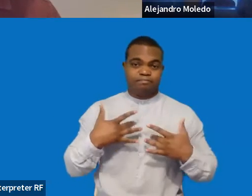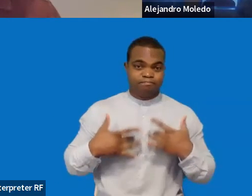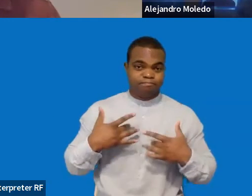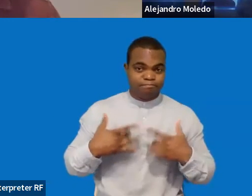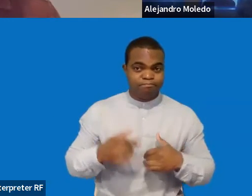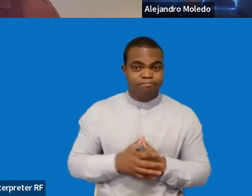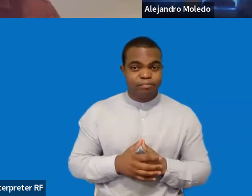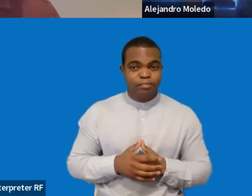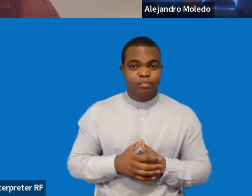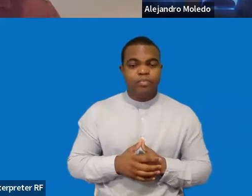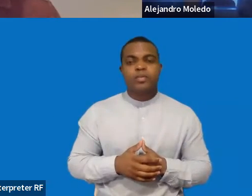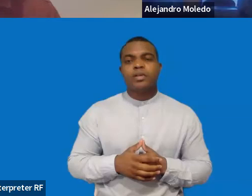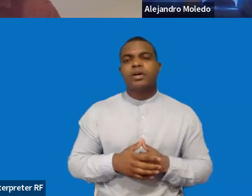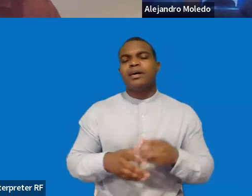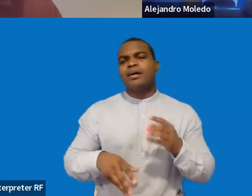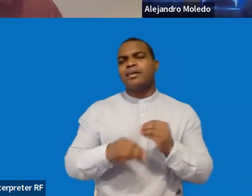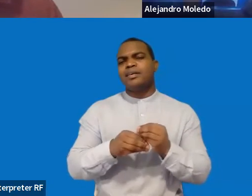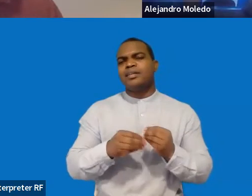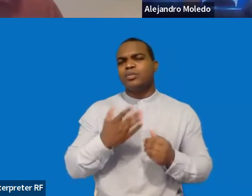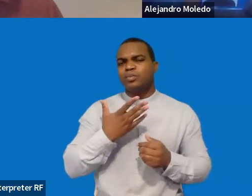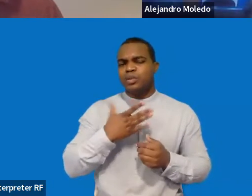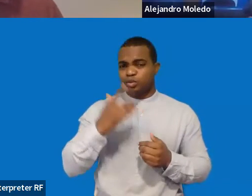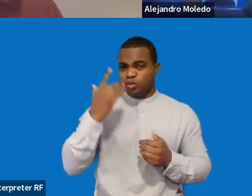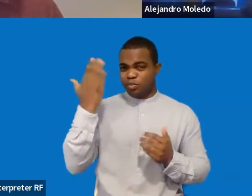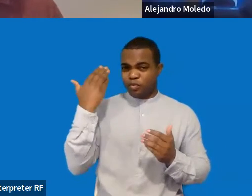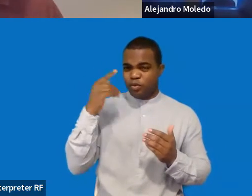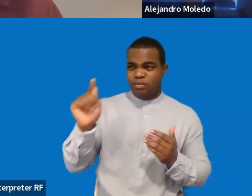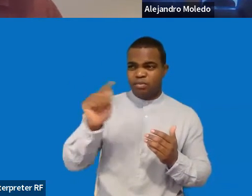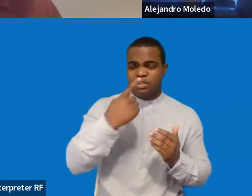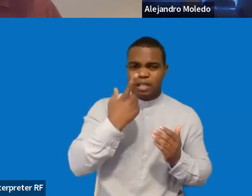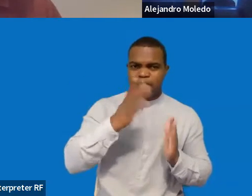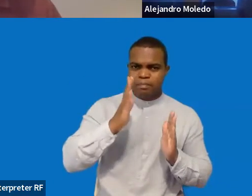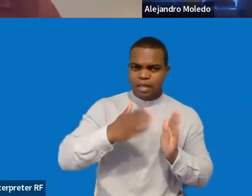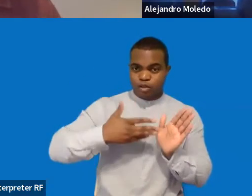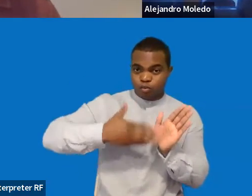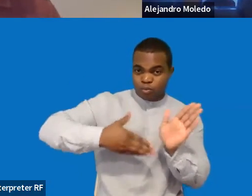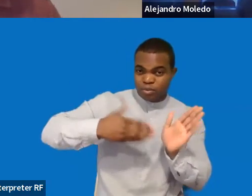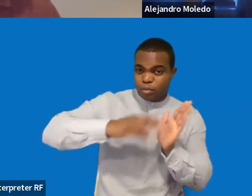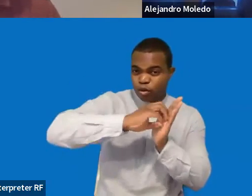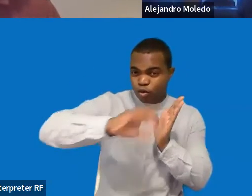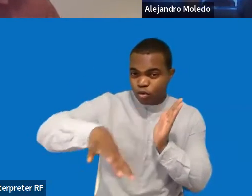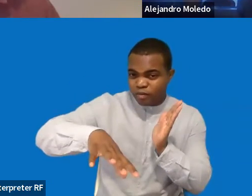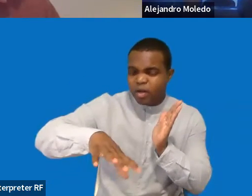So we need to fight to make sure that transport and all services will be kept in the final text.